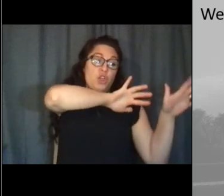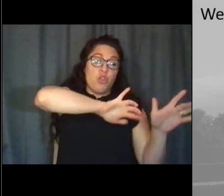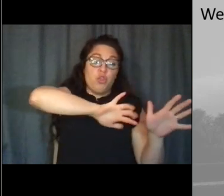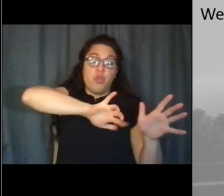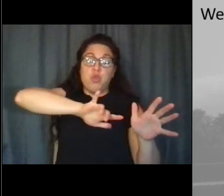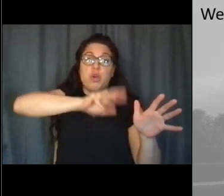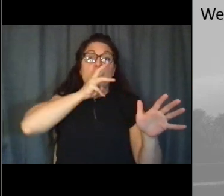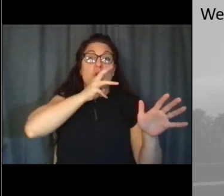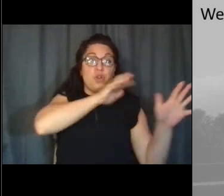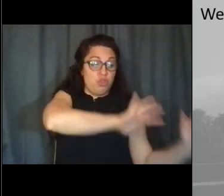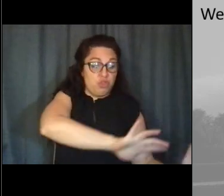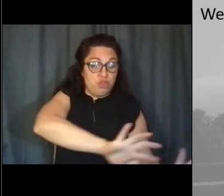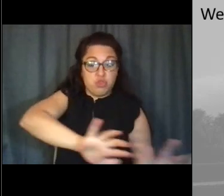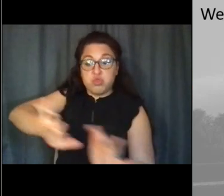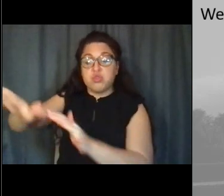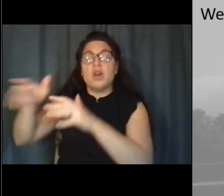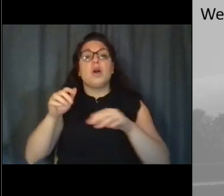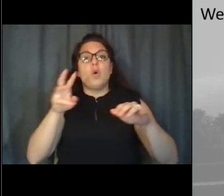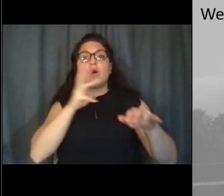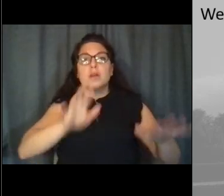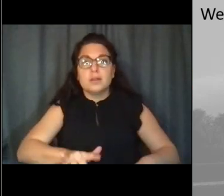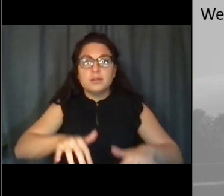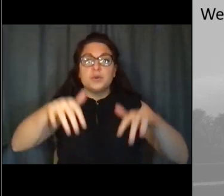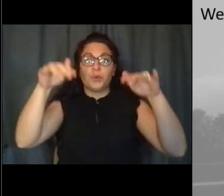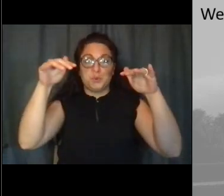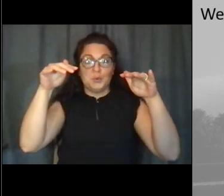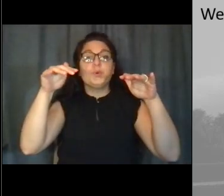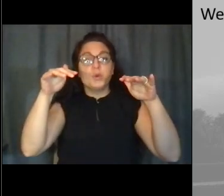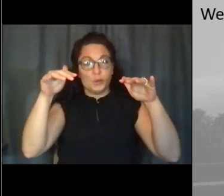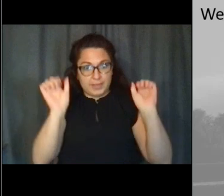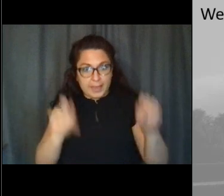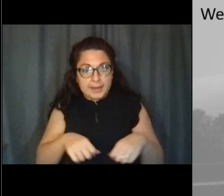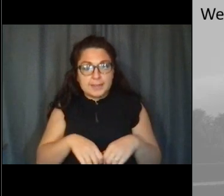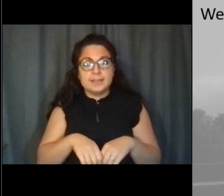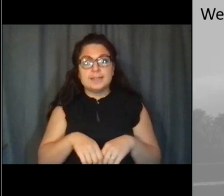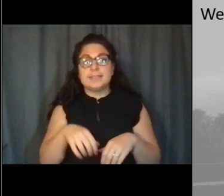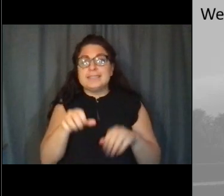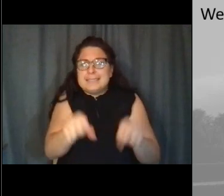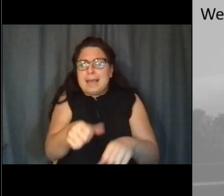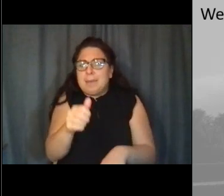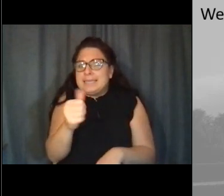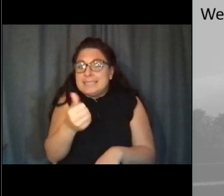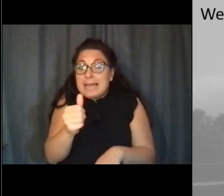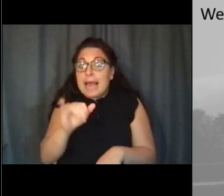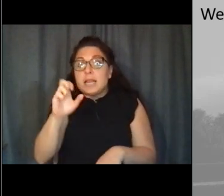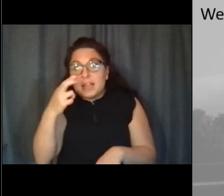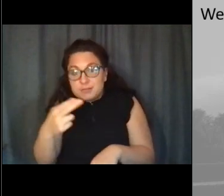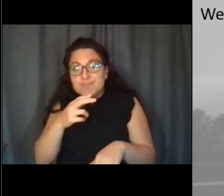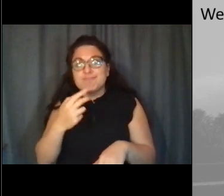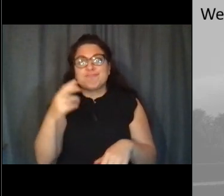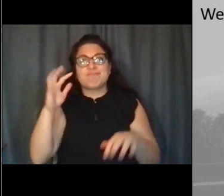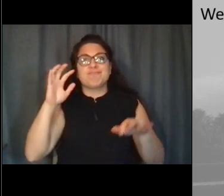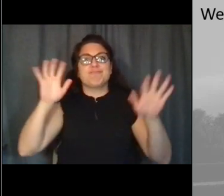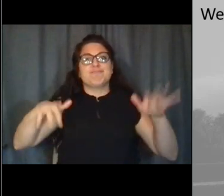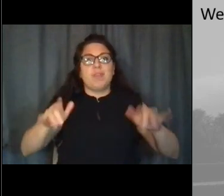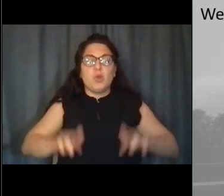or inland flooding. It rains so much, you know, sometimes it's tens or 20, you know, inches at a time and it can just cause massive flooding